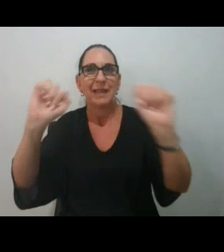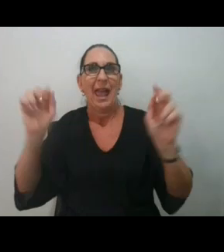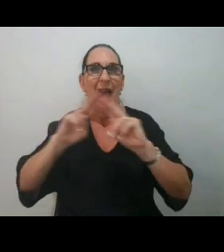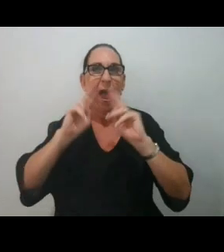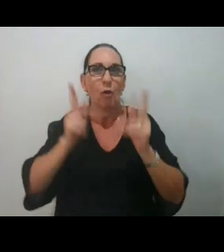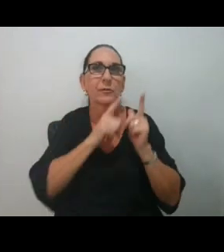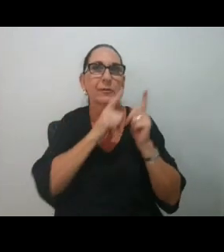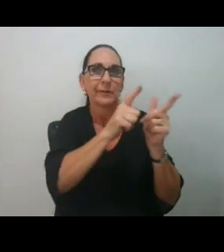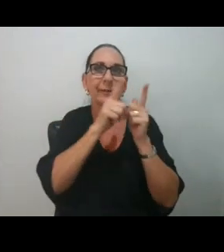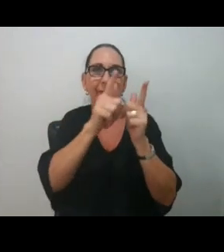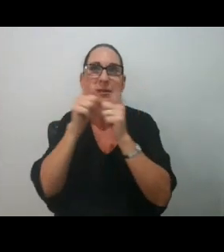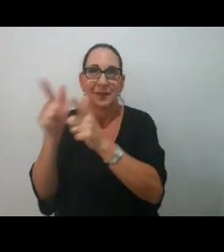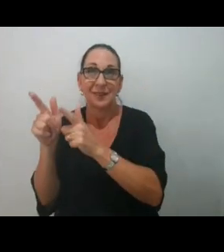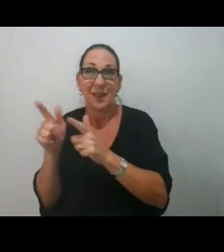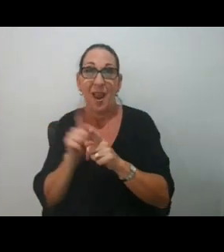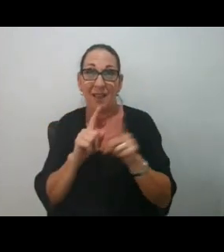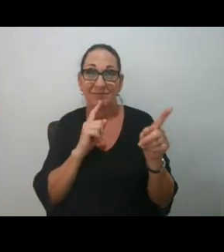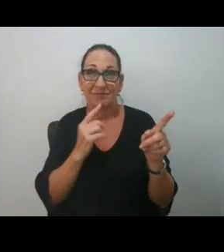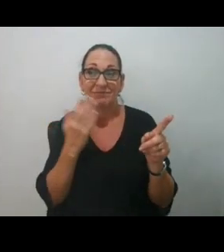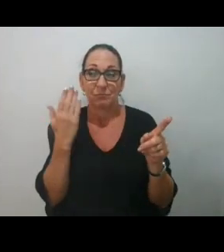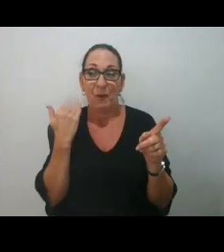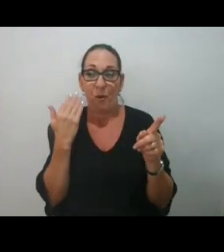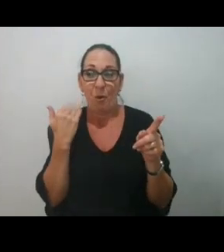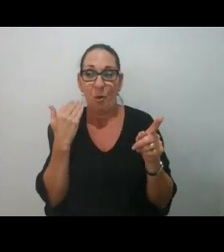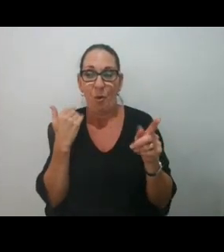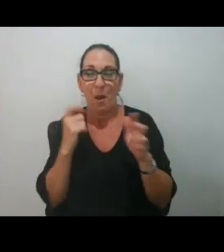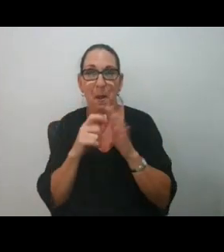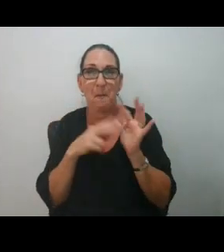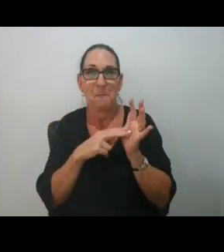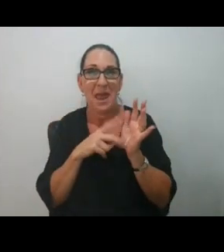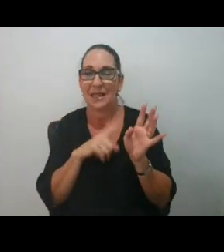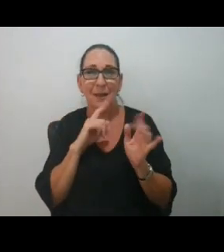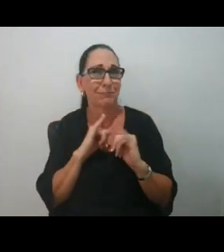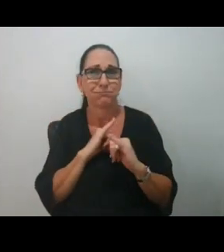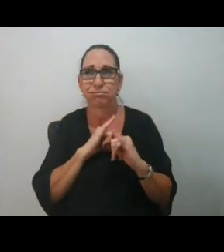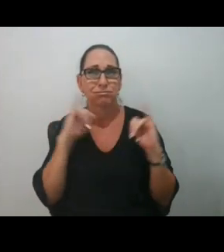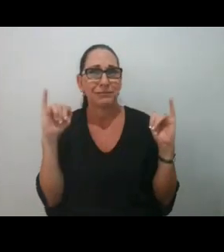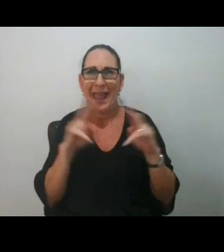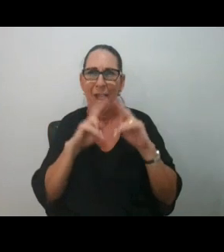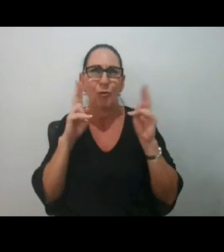housing crisis at the moment so we can't guarantee housing options but we're certainly helping him